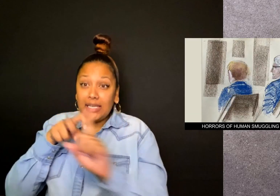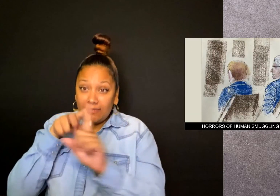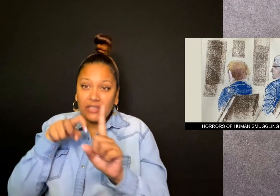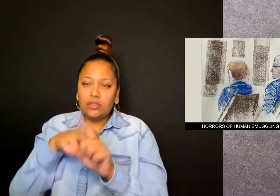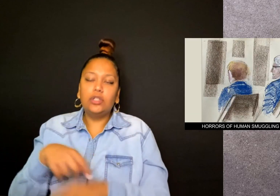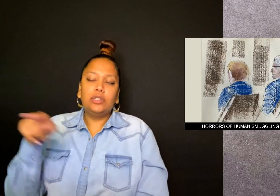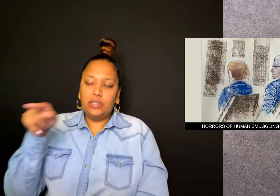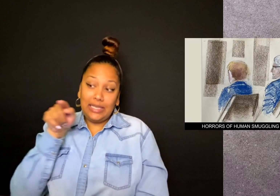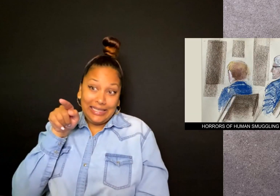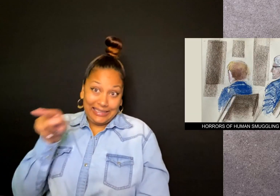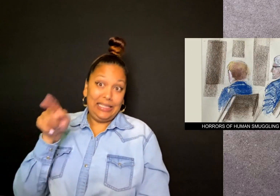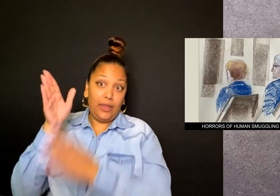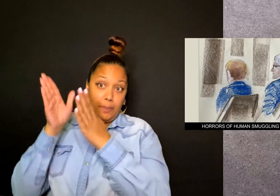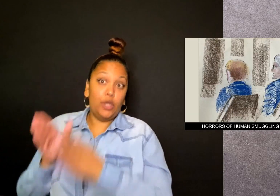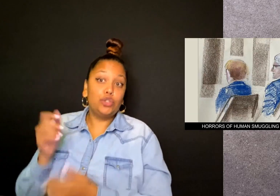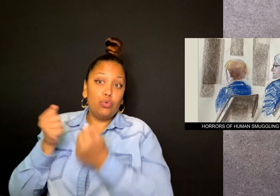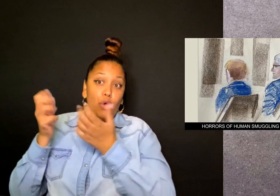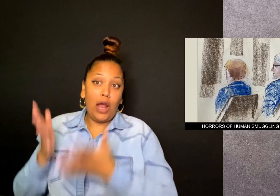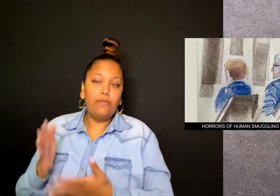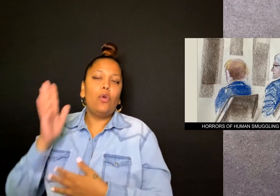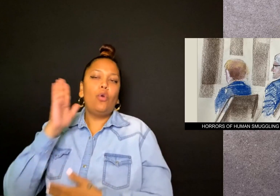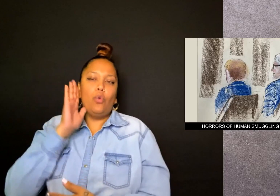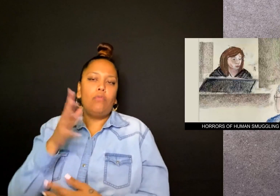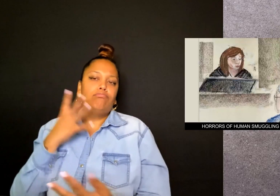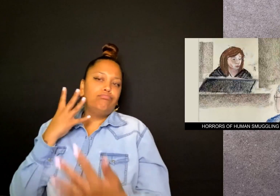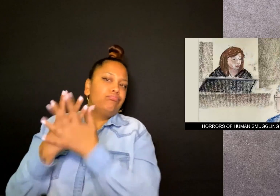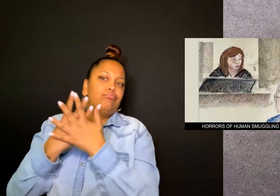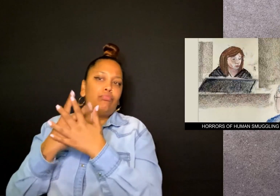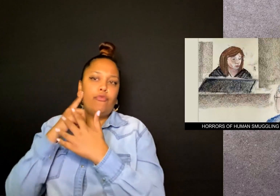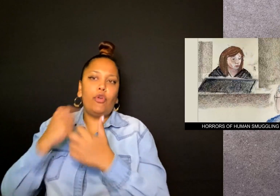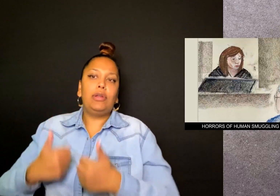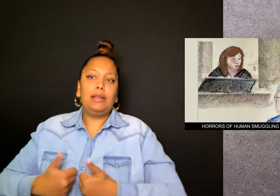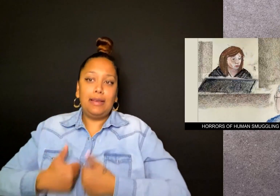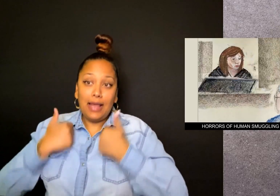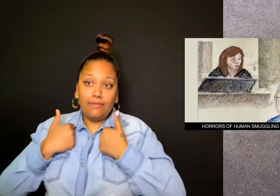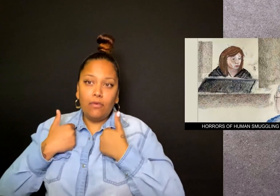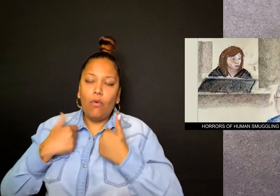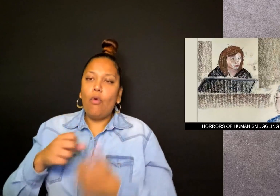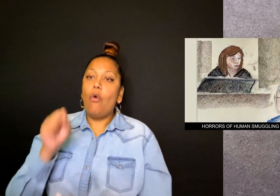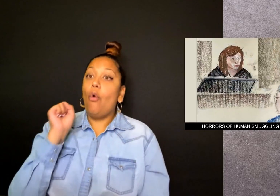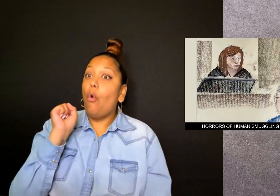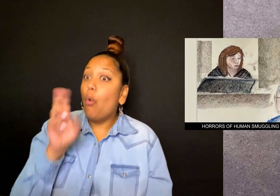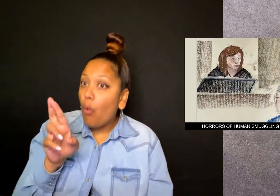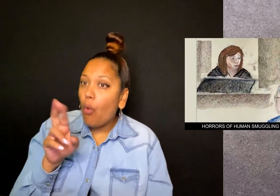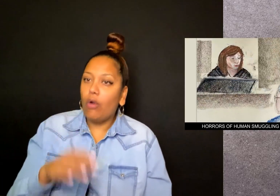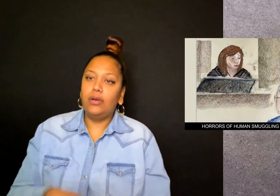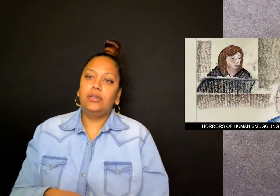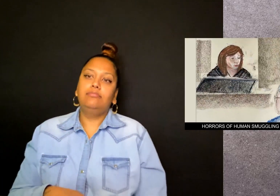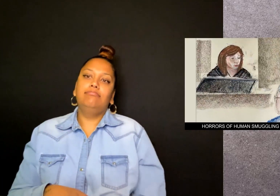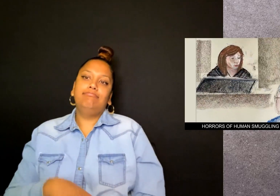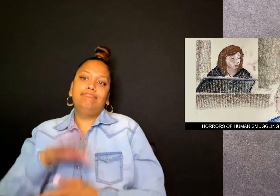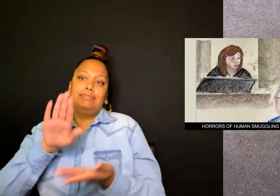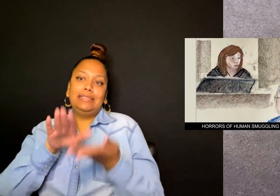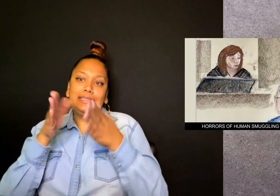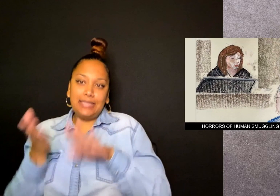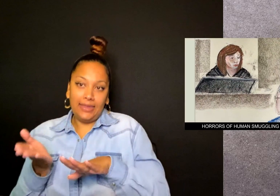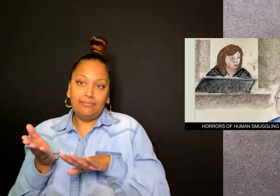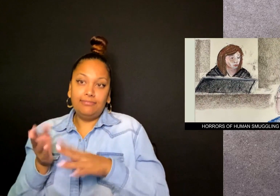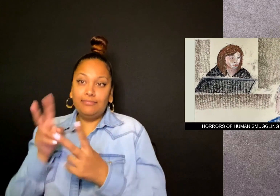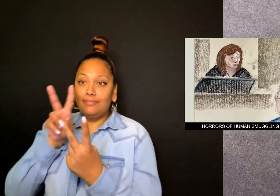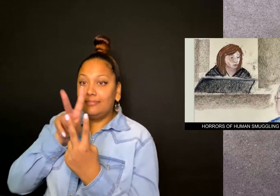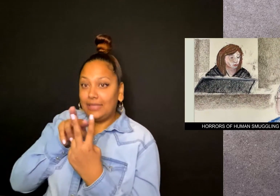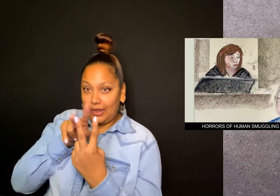if convicted he could face up to life in prison or death